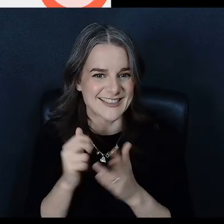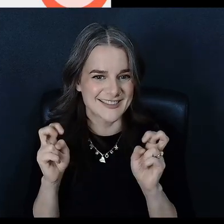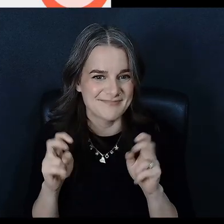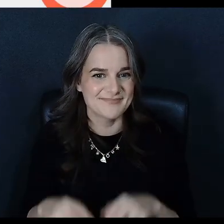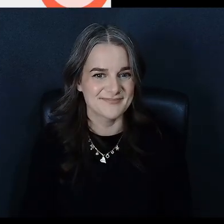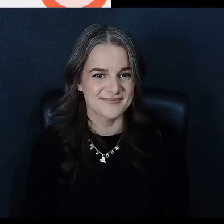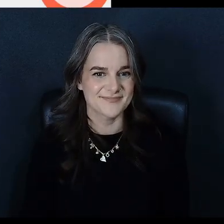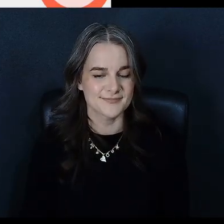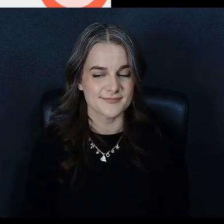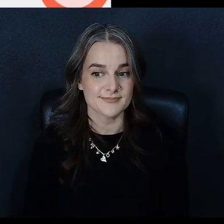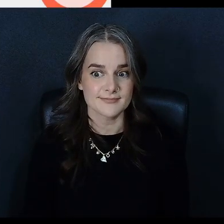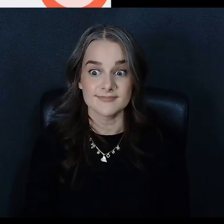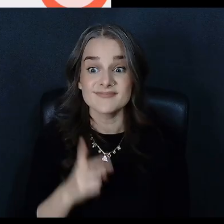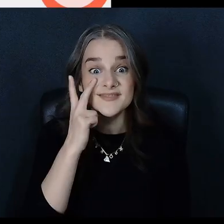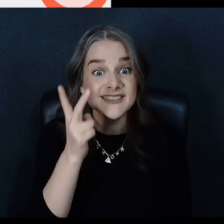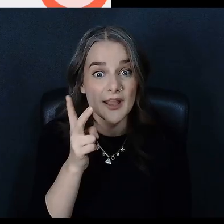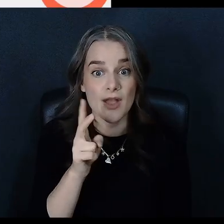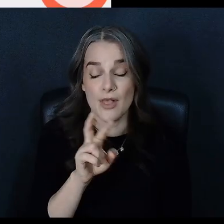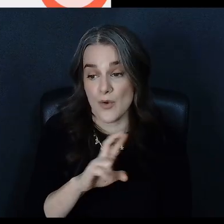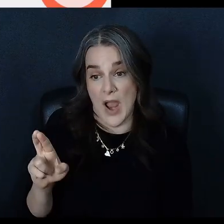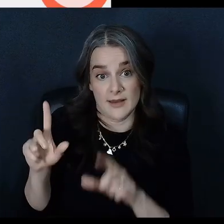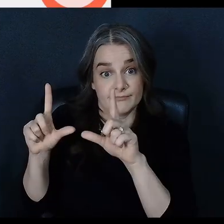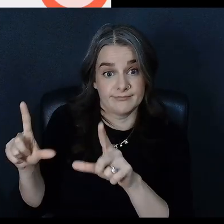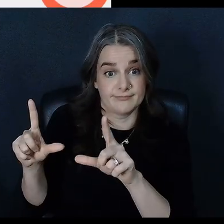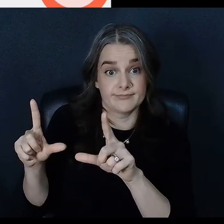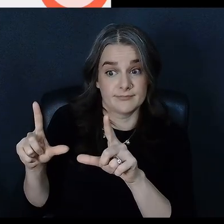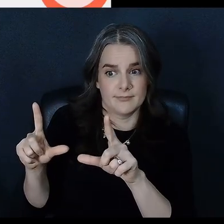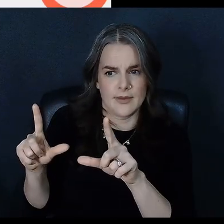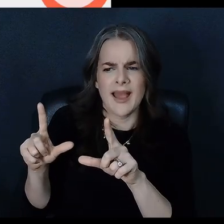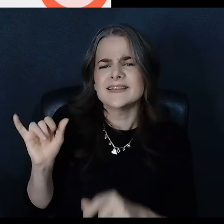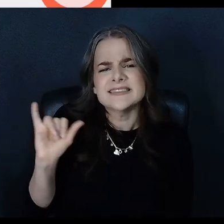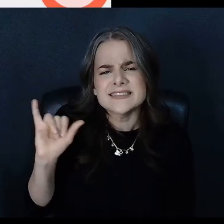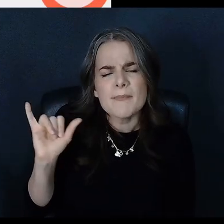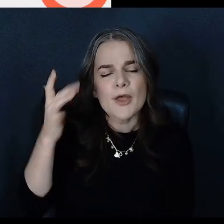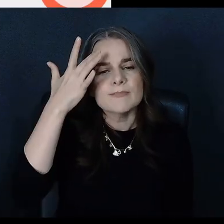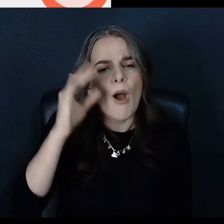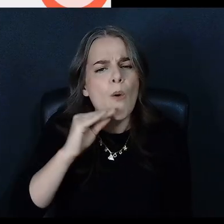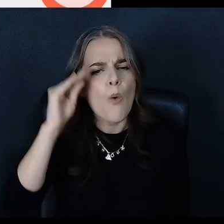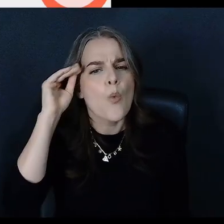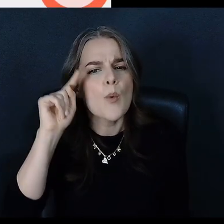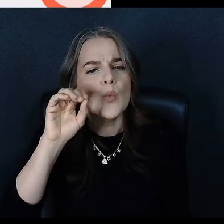is a similar smart home tool. This works from an app. This is not necessarily through your Alexa,